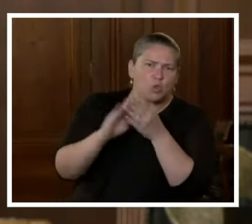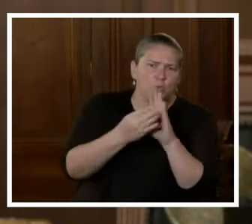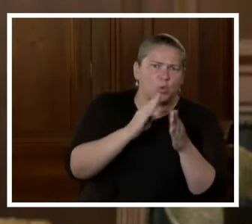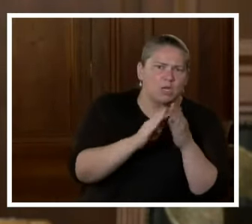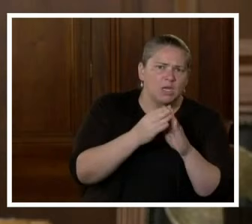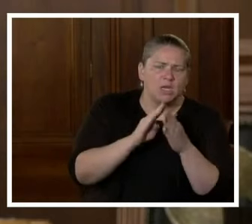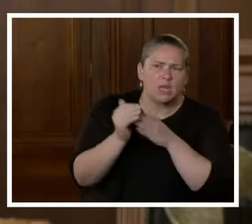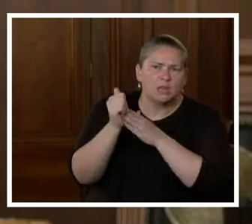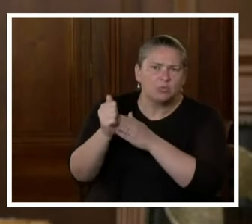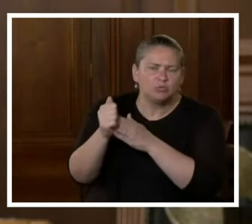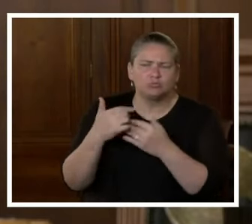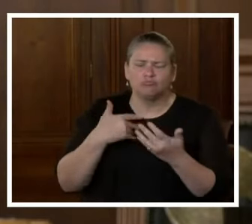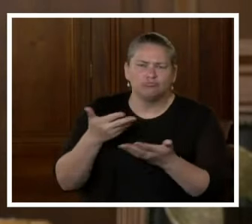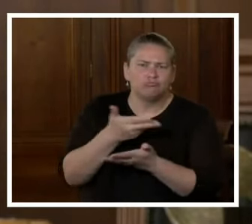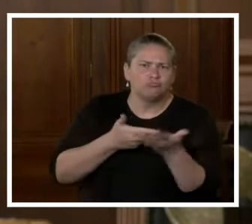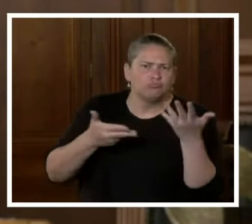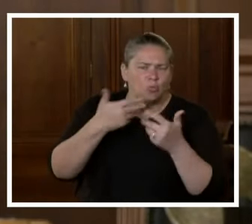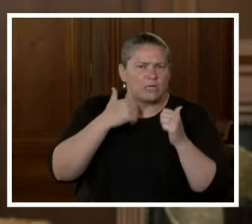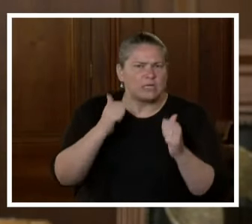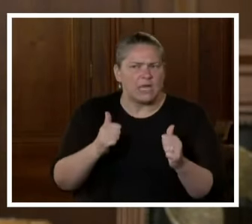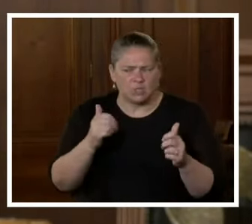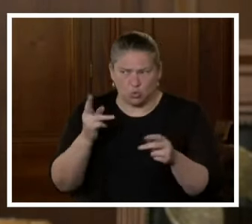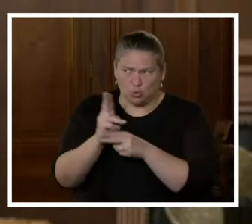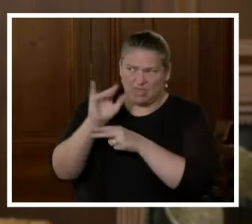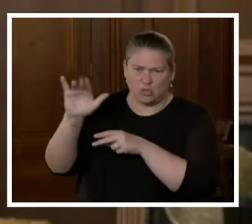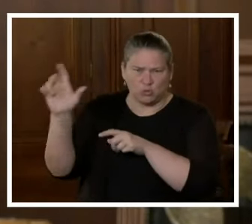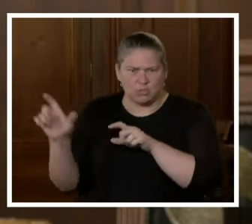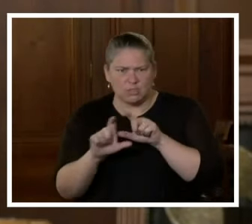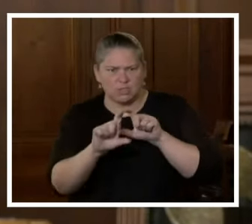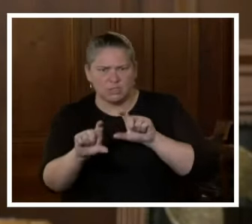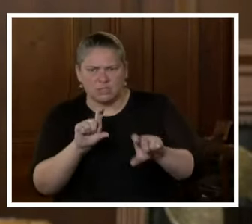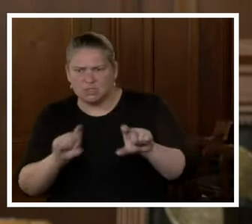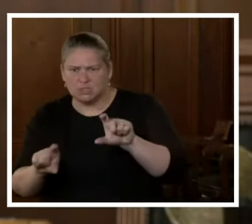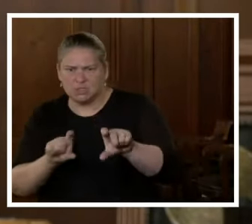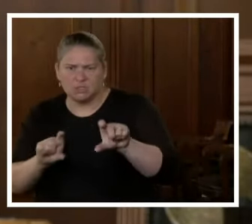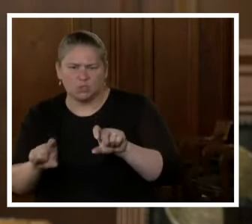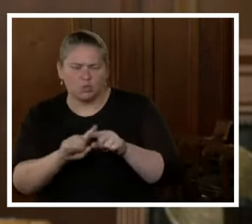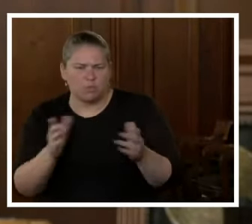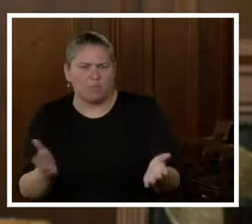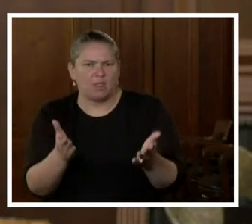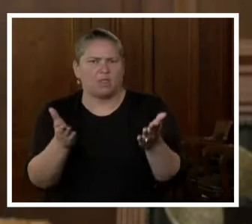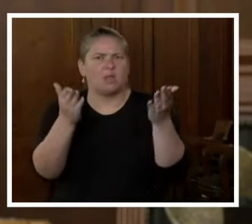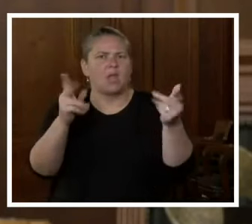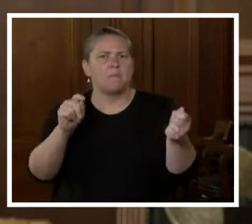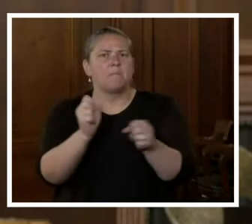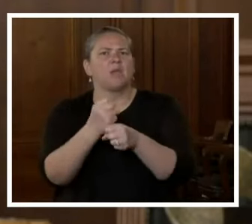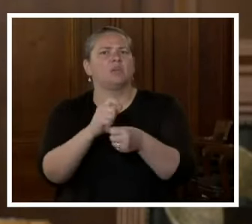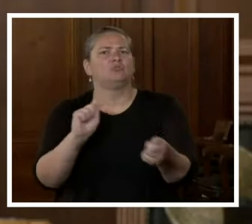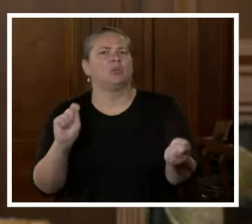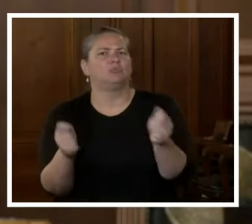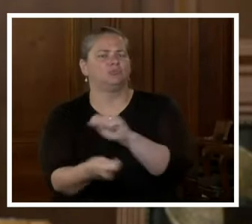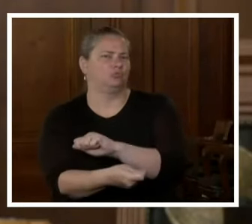HERE'S MICHAEL BROWN.